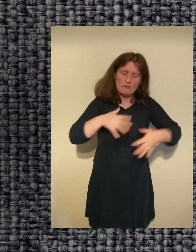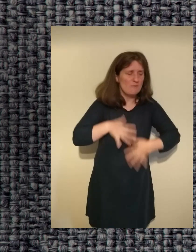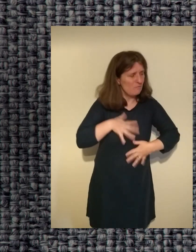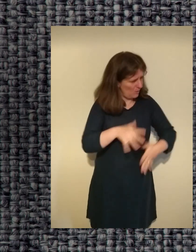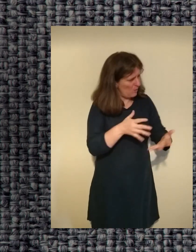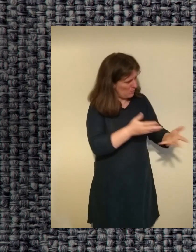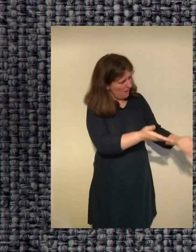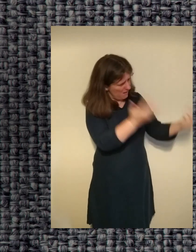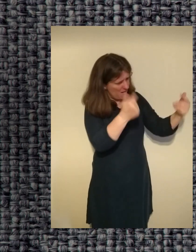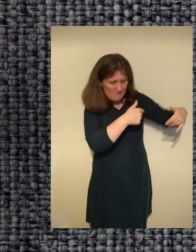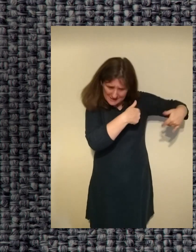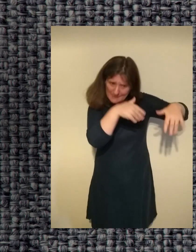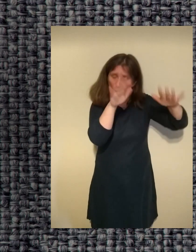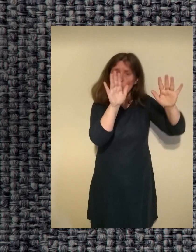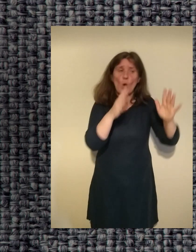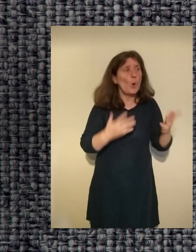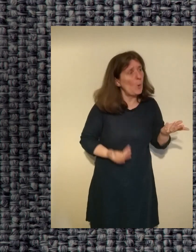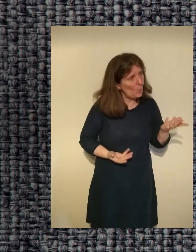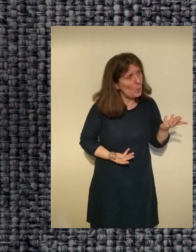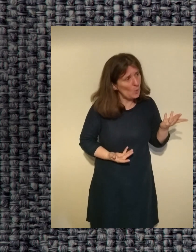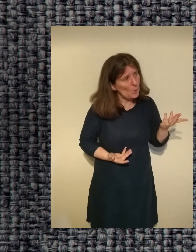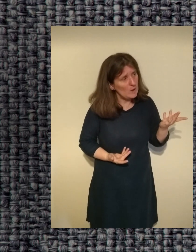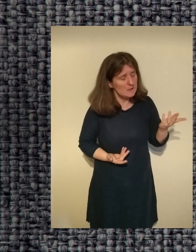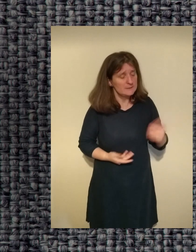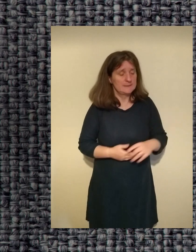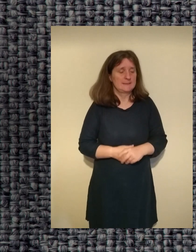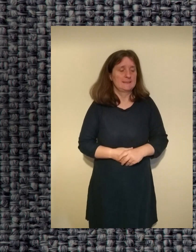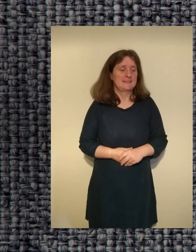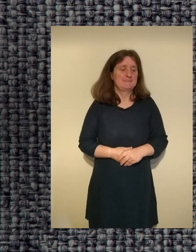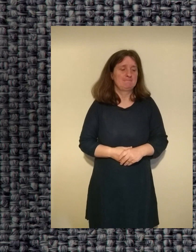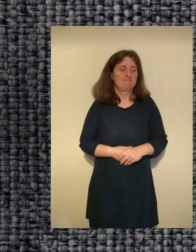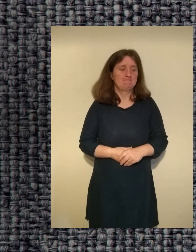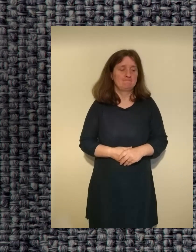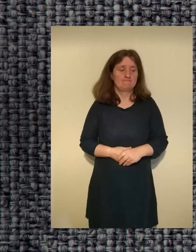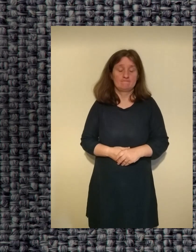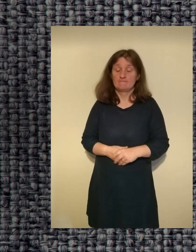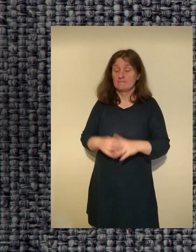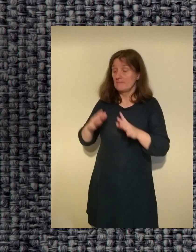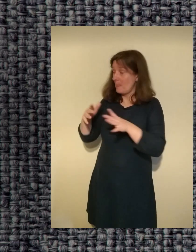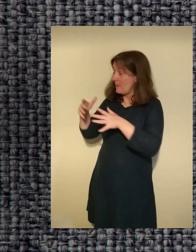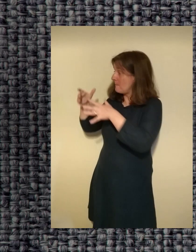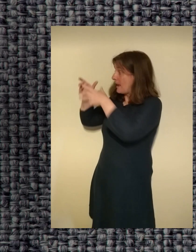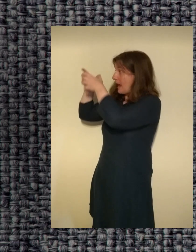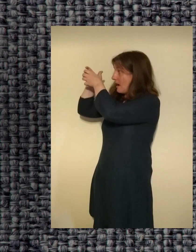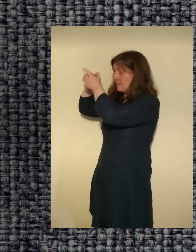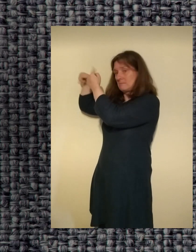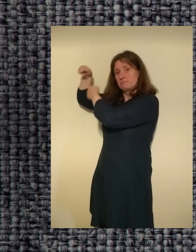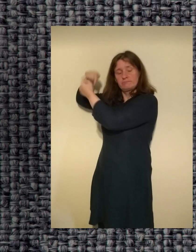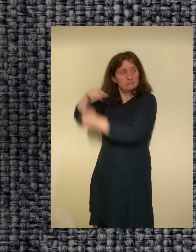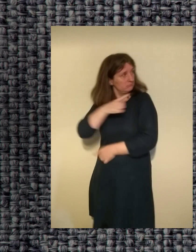when: "Jesus said to them, "Take off the grave clothes and let him go".